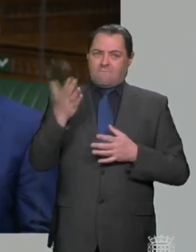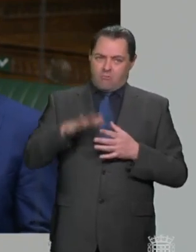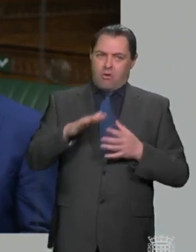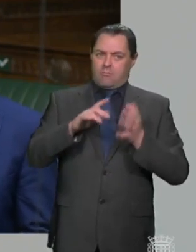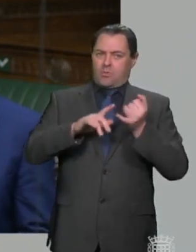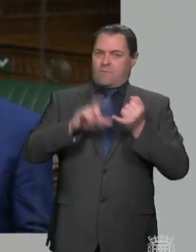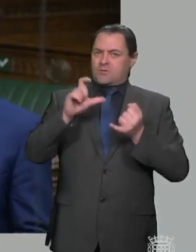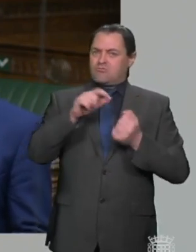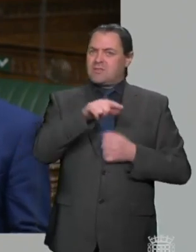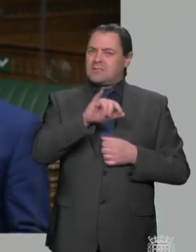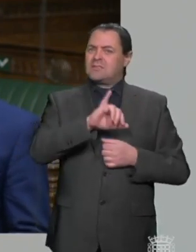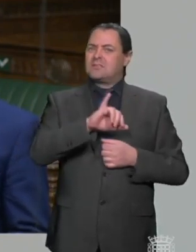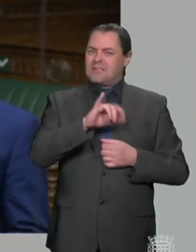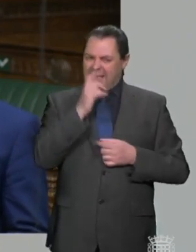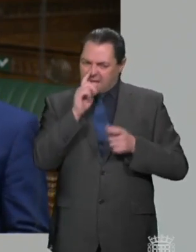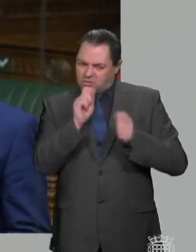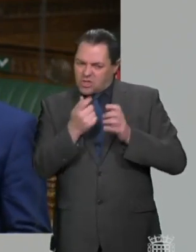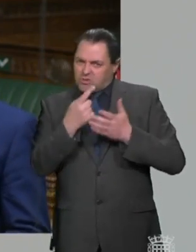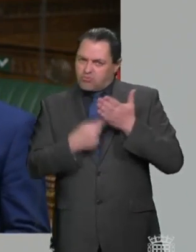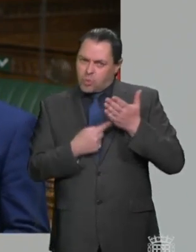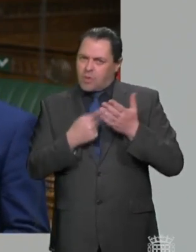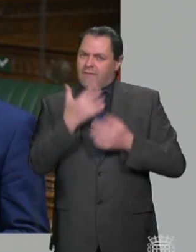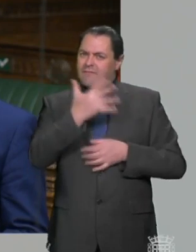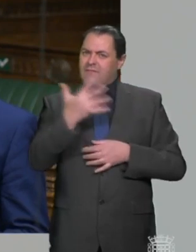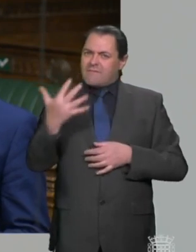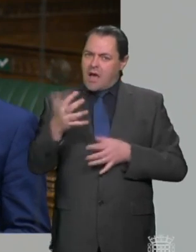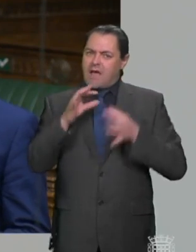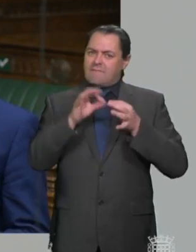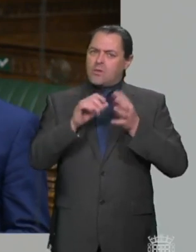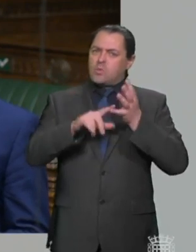Will the Prime Minister look to amend regulation 55 of the Universal Credit Regulations 2013 to